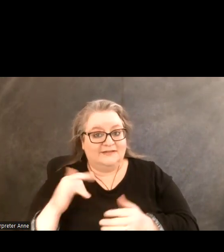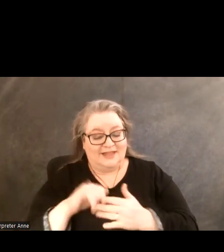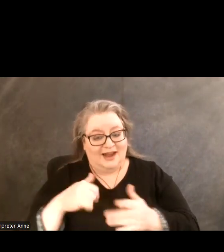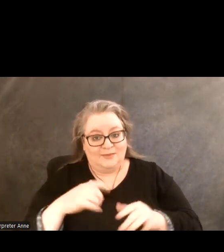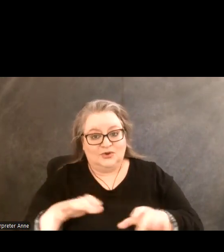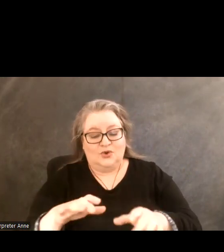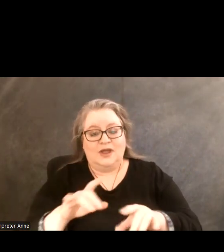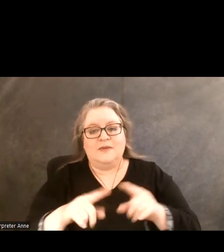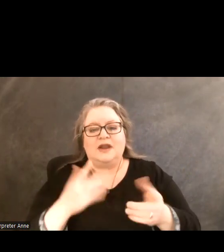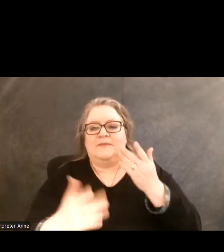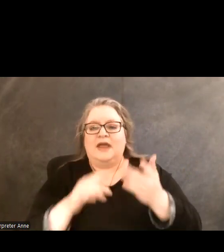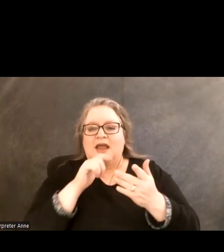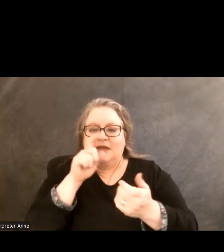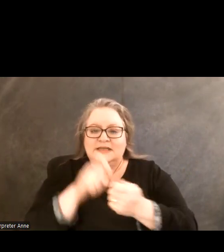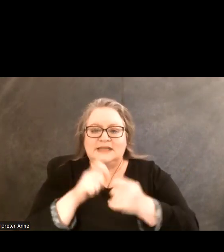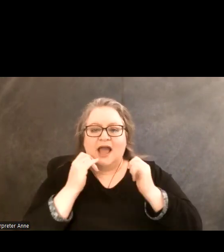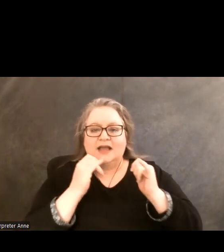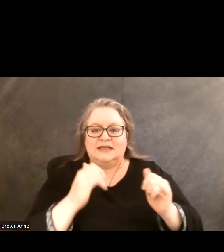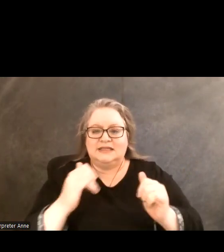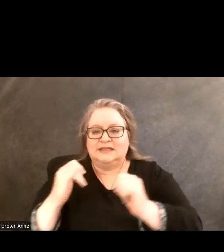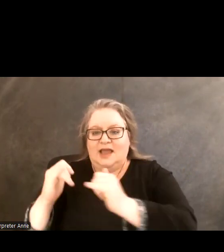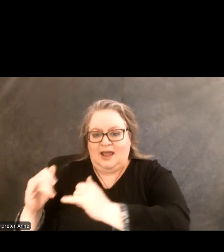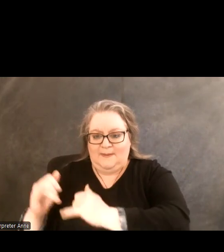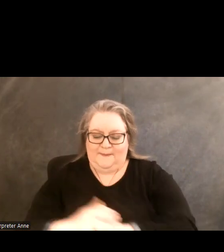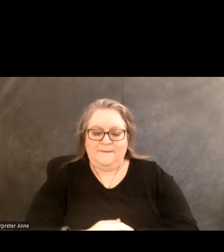It just may not be exactly the same thing.